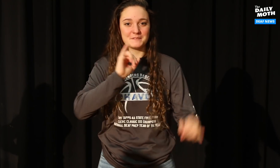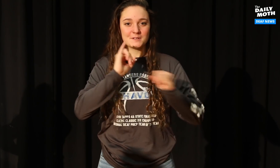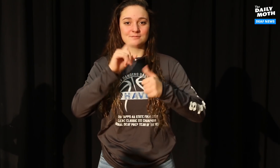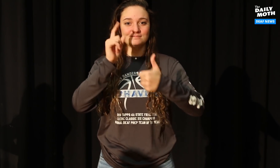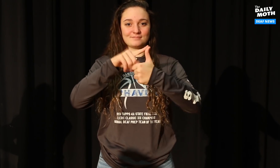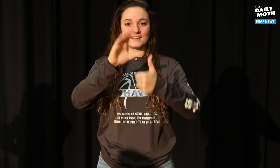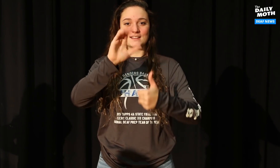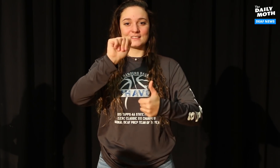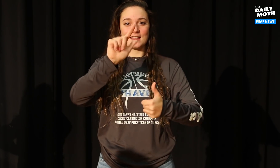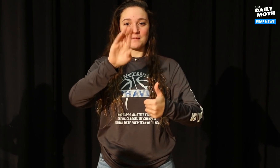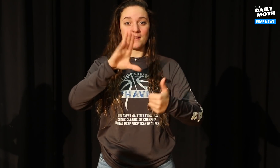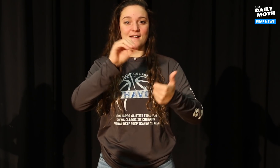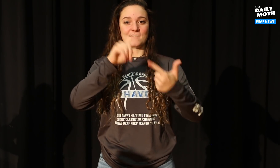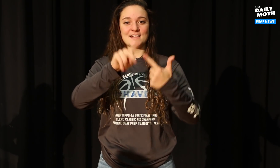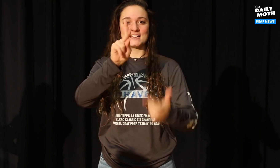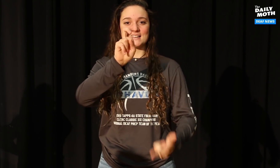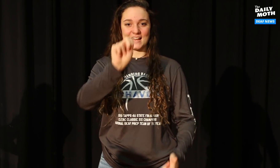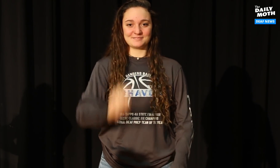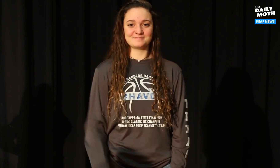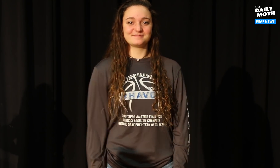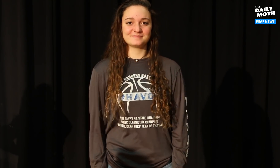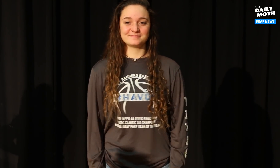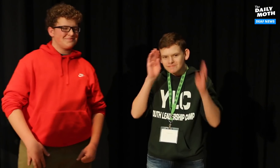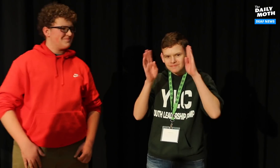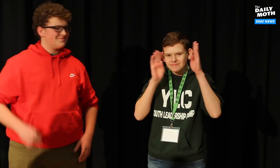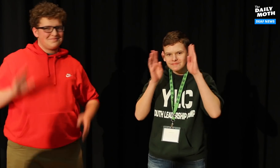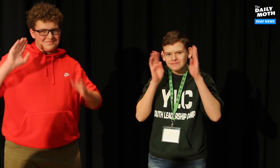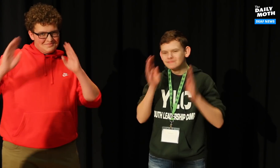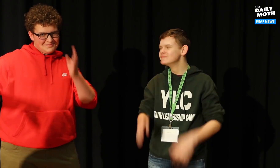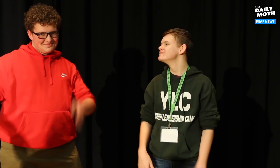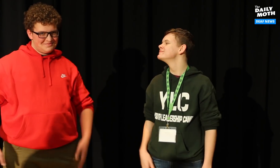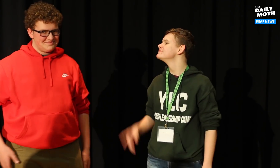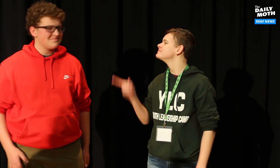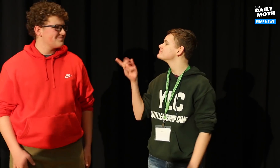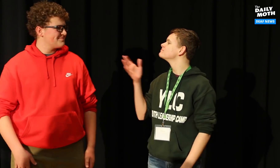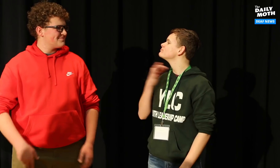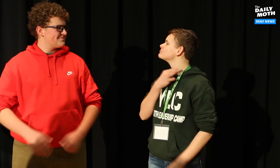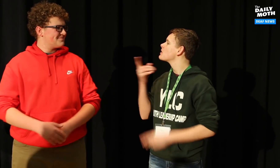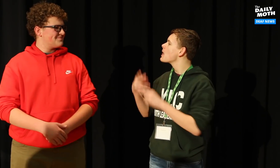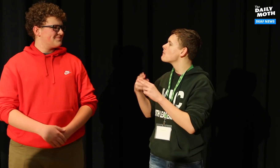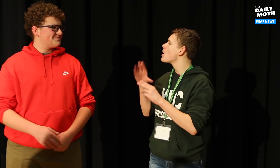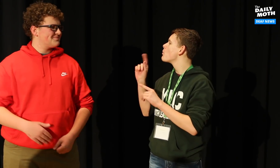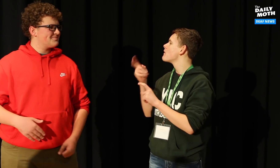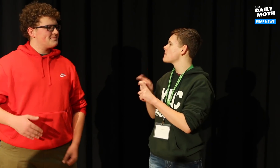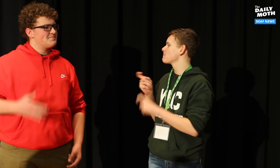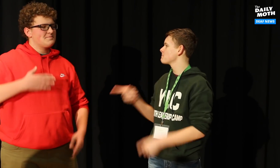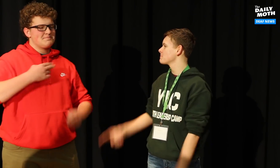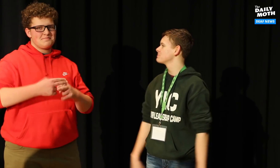I’d like to welcome you to interview number 2 with Caleb and Ken. Hi. We want to know your name and where you’re from.